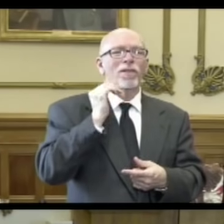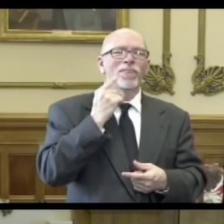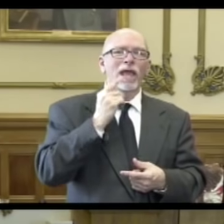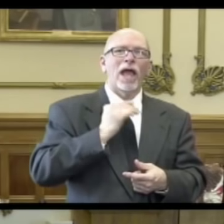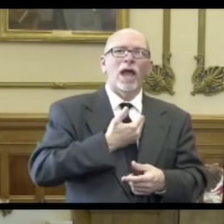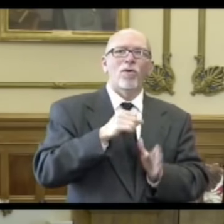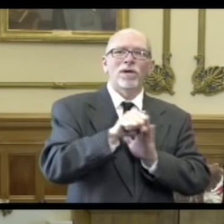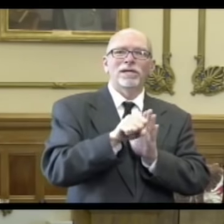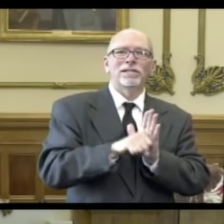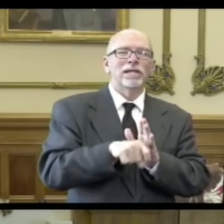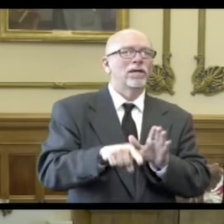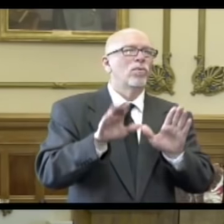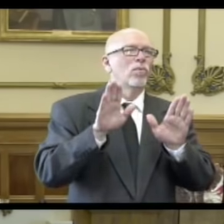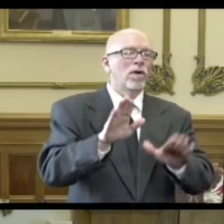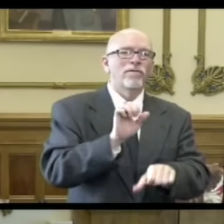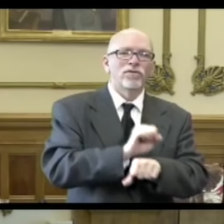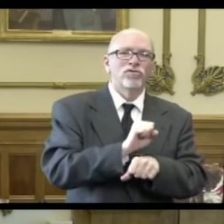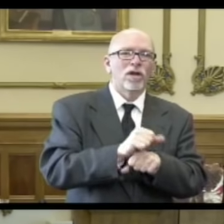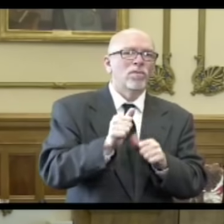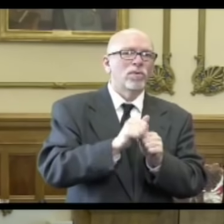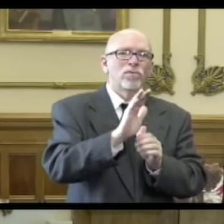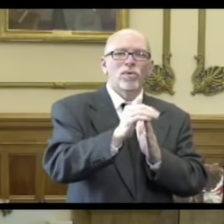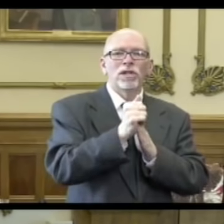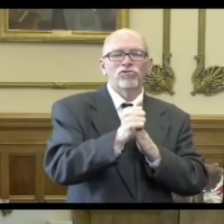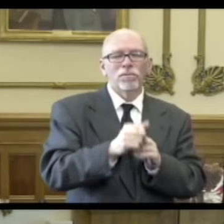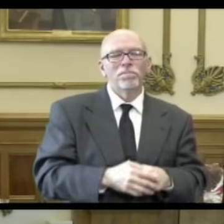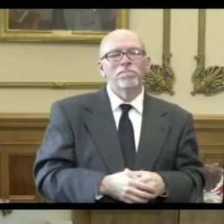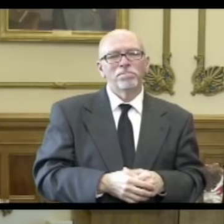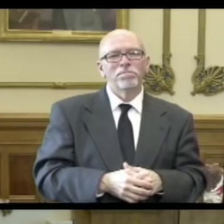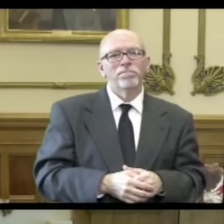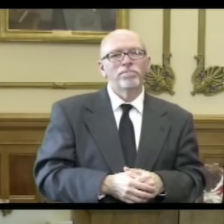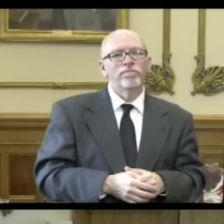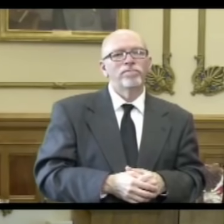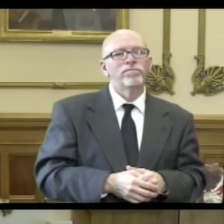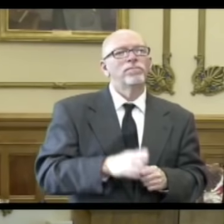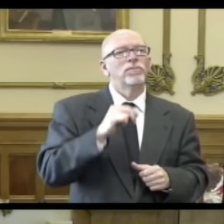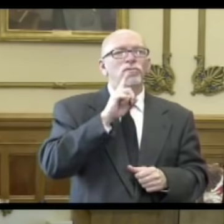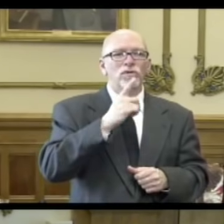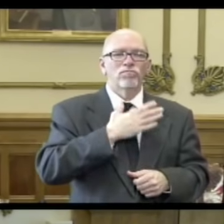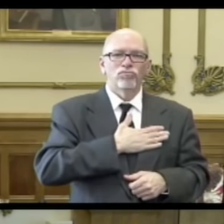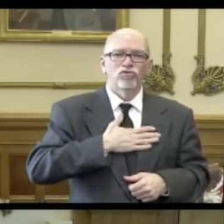GOOD AFTERNOON KATHY. GOOD AFTERNOON. THANK YOU FOR ALL YOU GUYS ARE DOING I REALLY THINK ARE STATES DOING